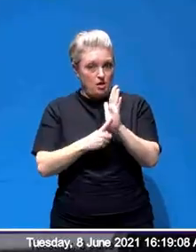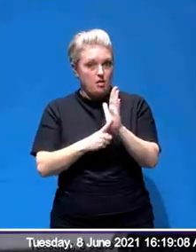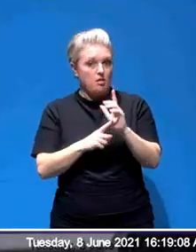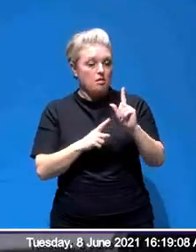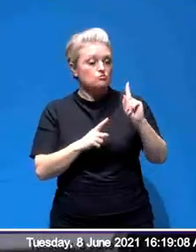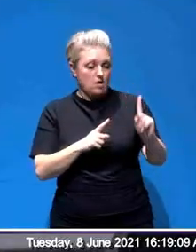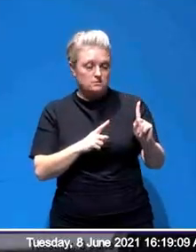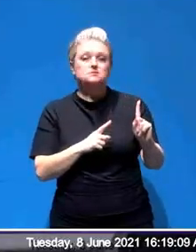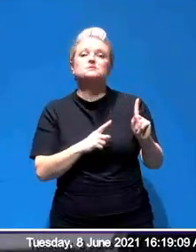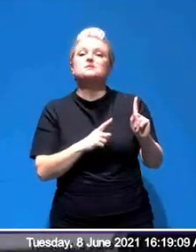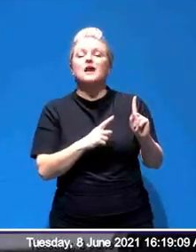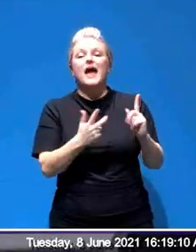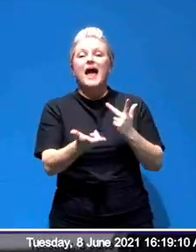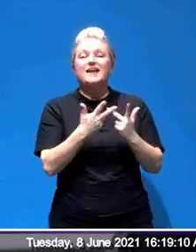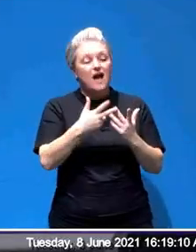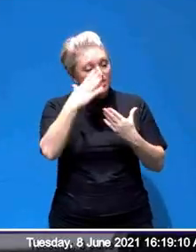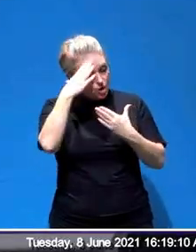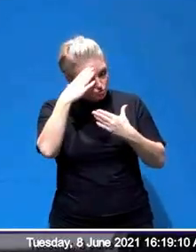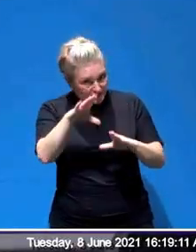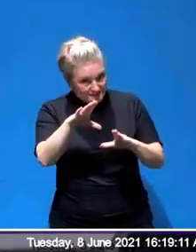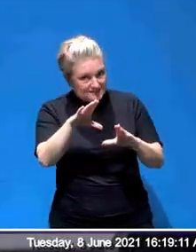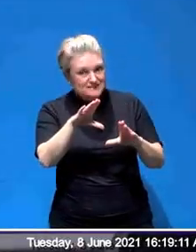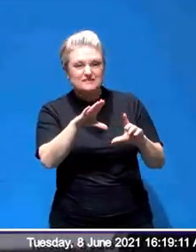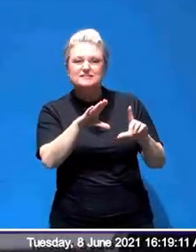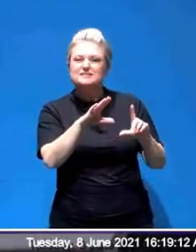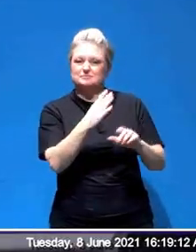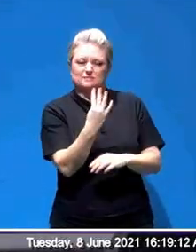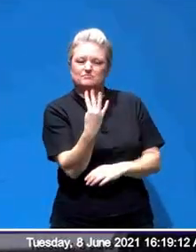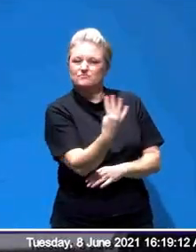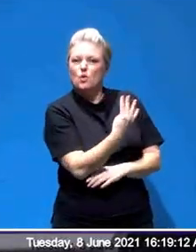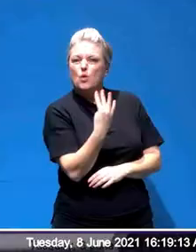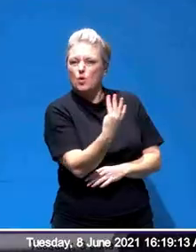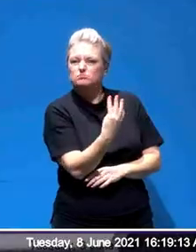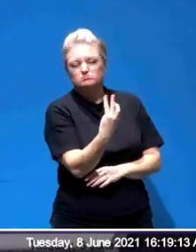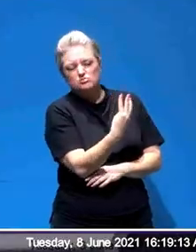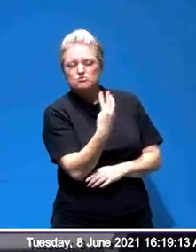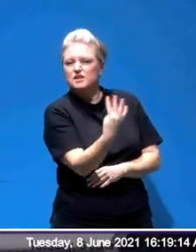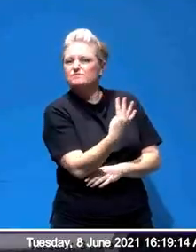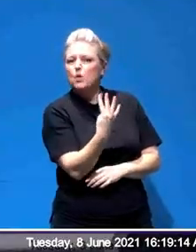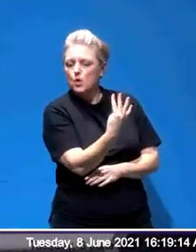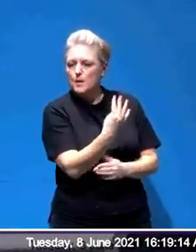staff member in question --- and what this email was advising --- so what this